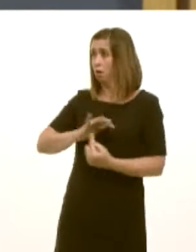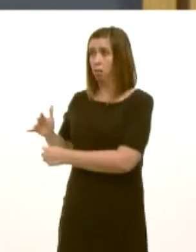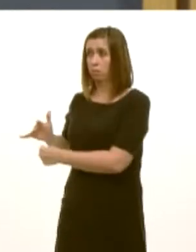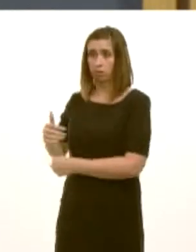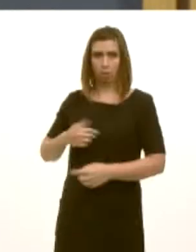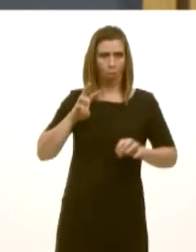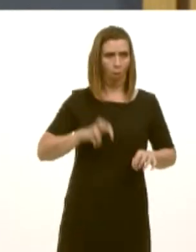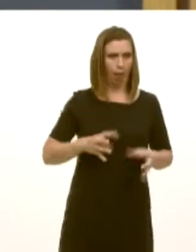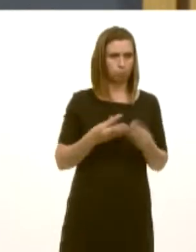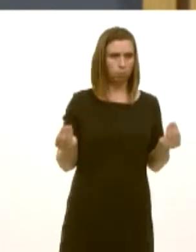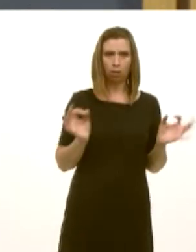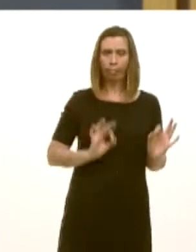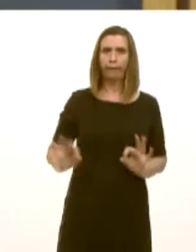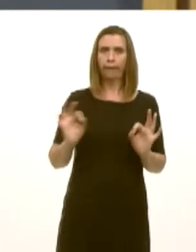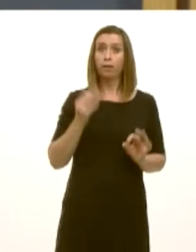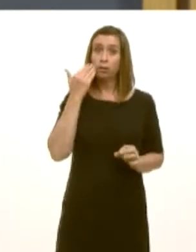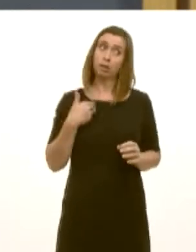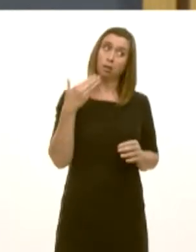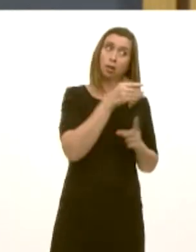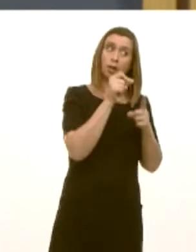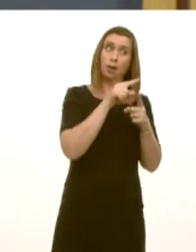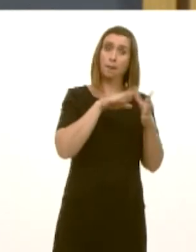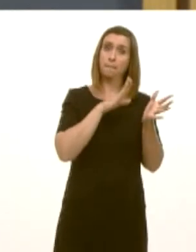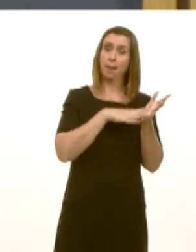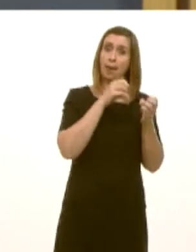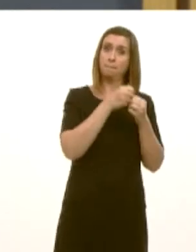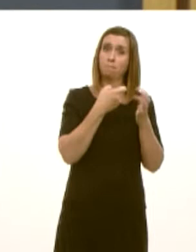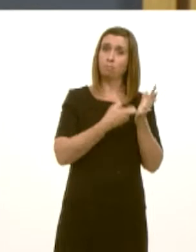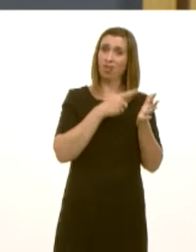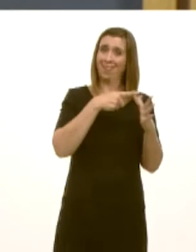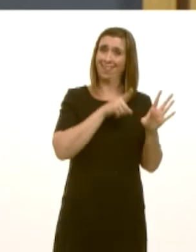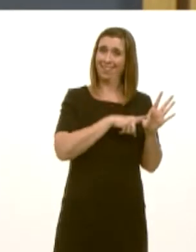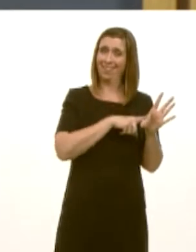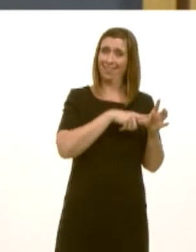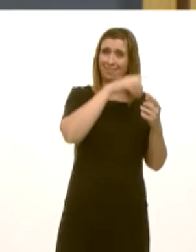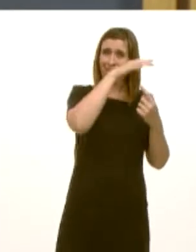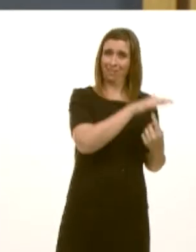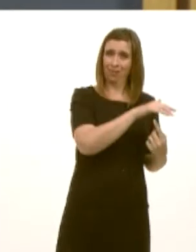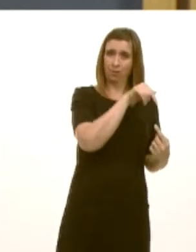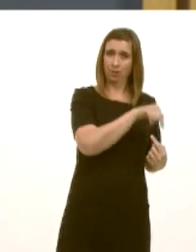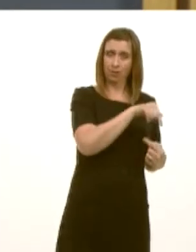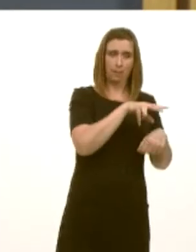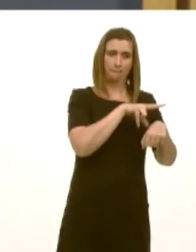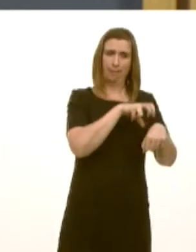Last week I went to Pembrey to see the centre there where the police and crime commissioner,